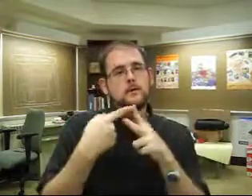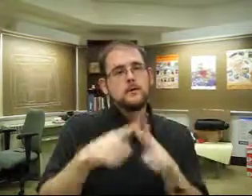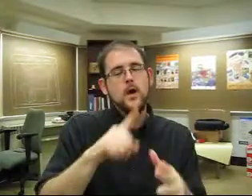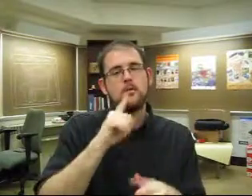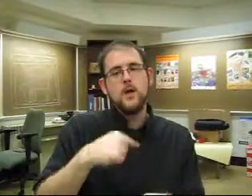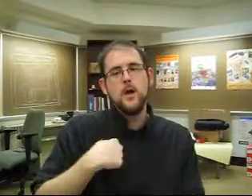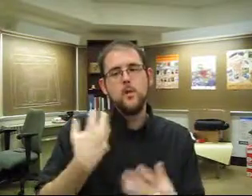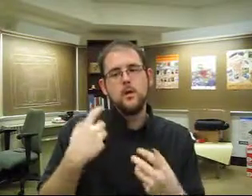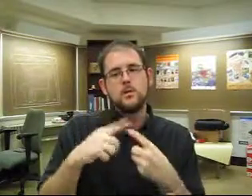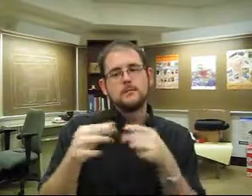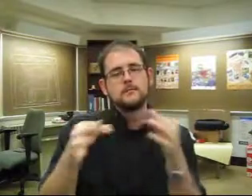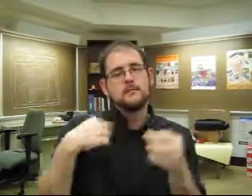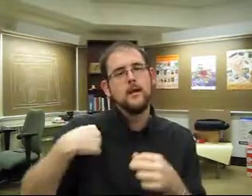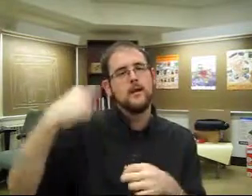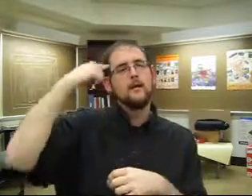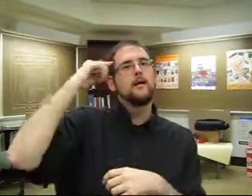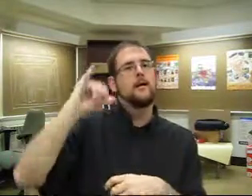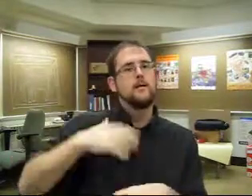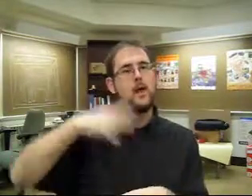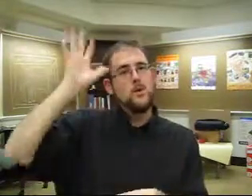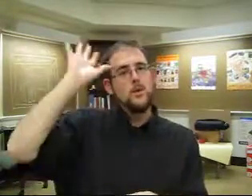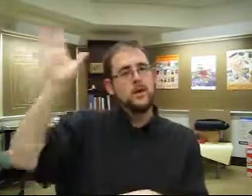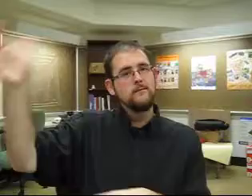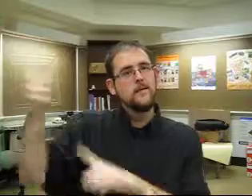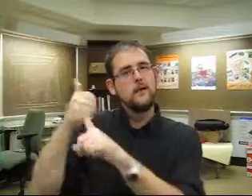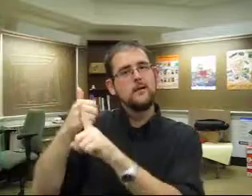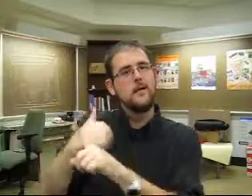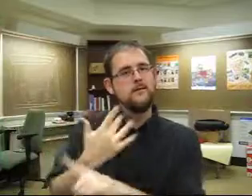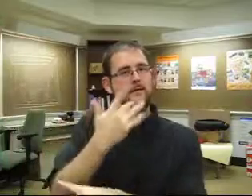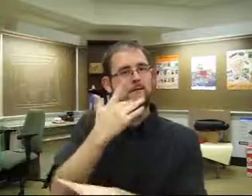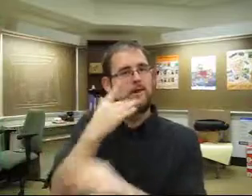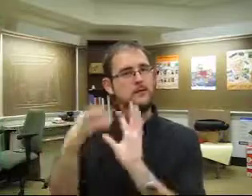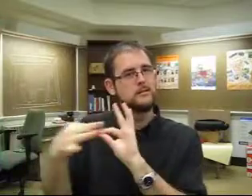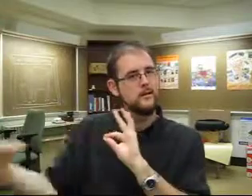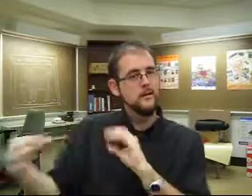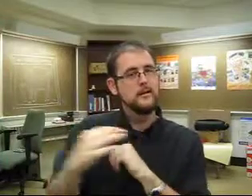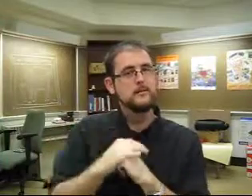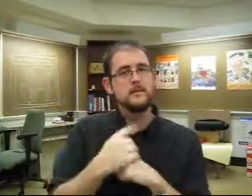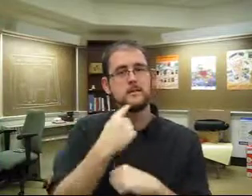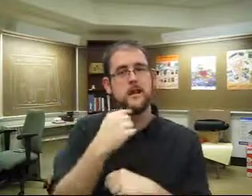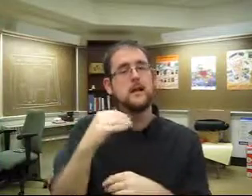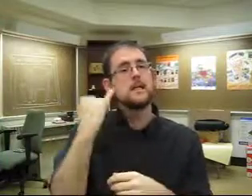Before I start, I want to tell you about my grandfather's favorite saying.